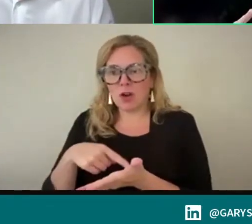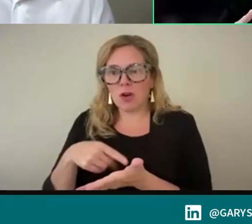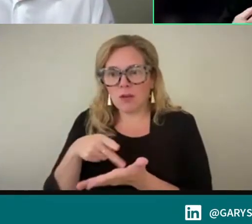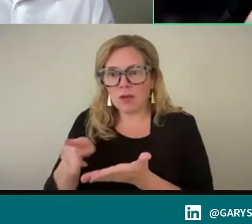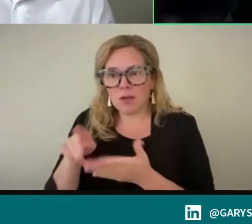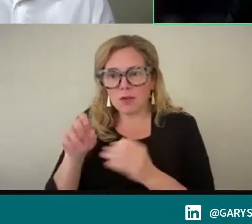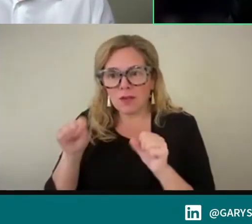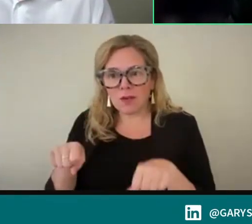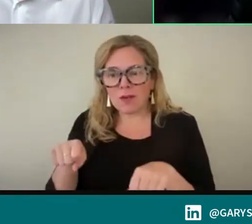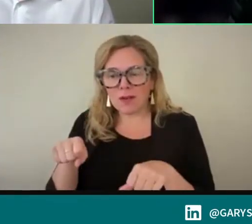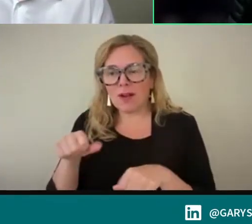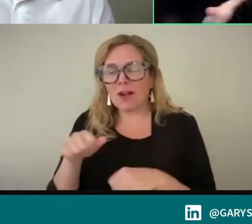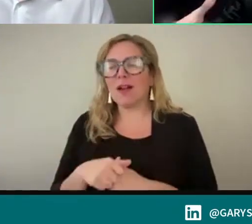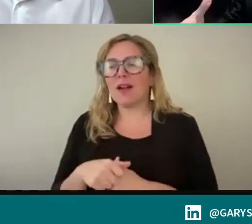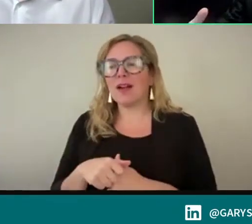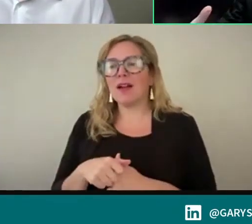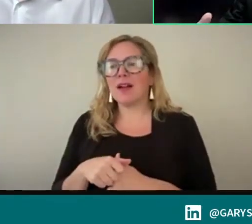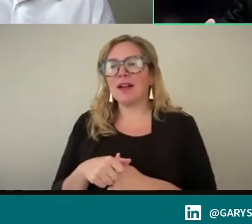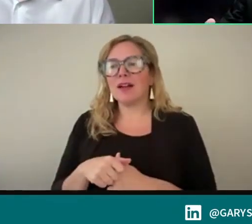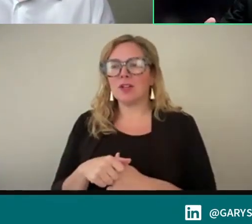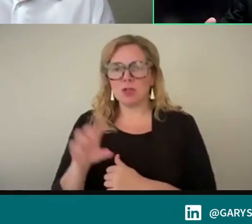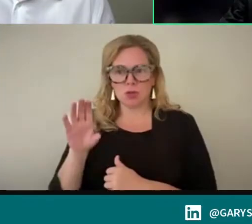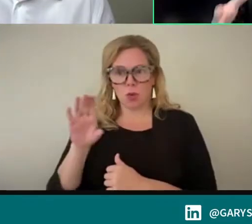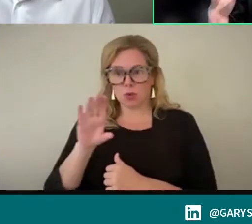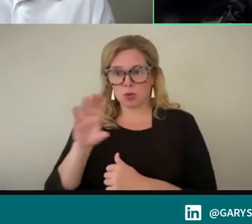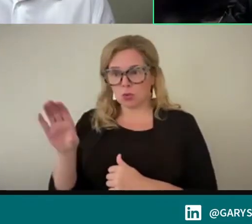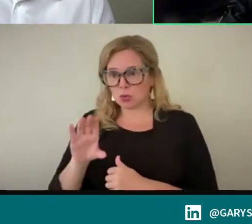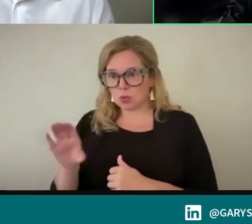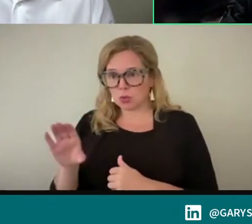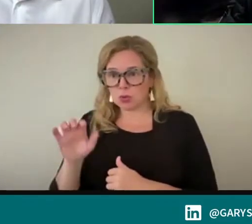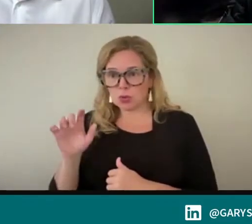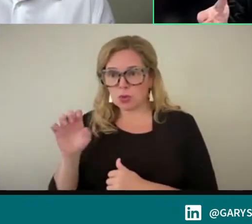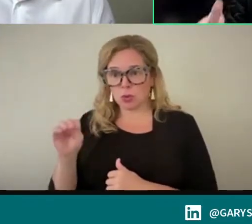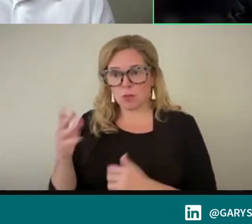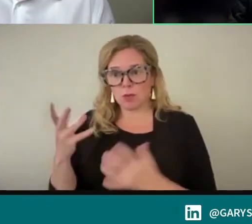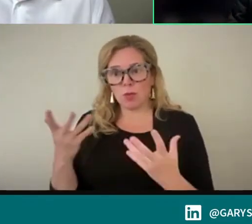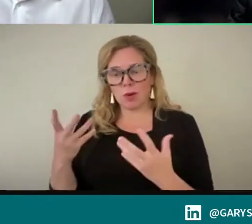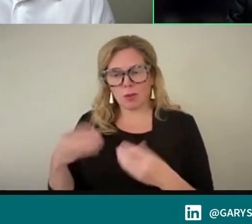we wanna provide that reliable platform, but we wanna continue to work with technology partners.